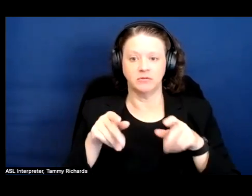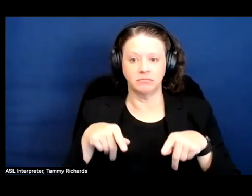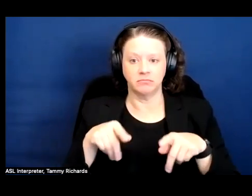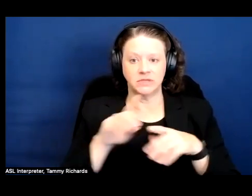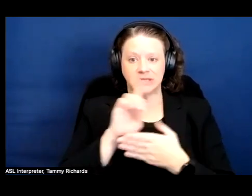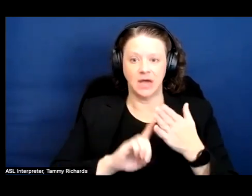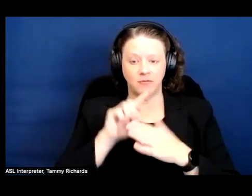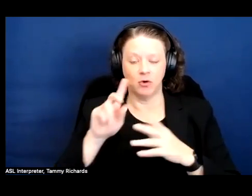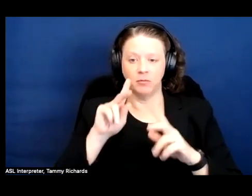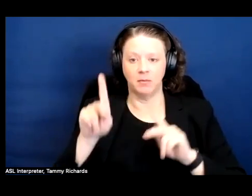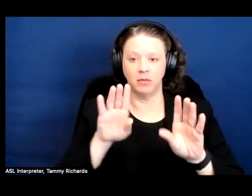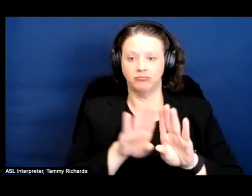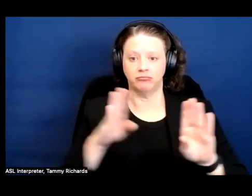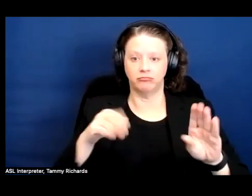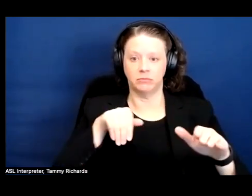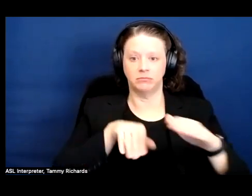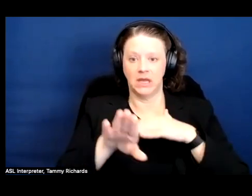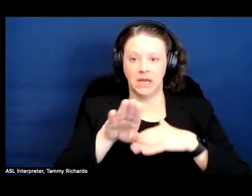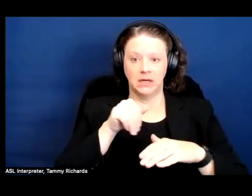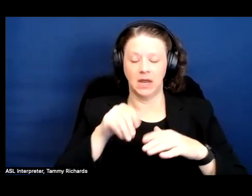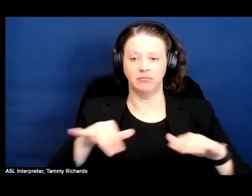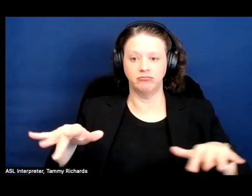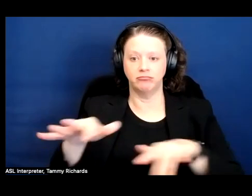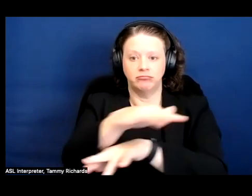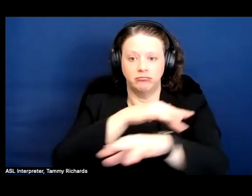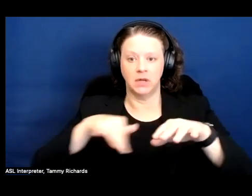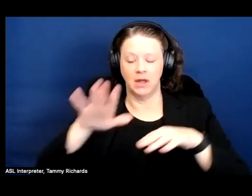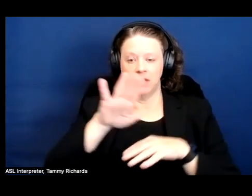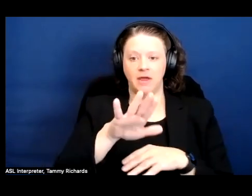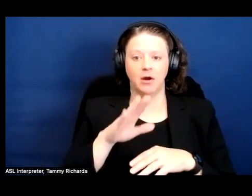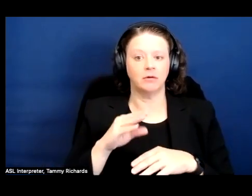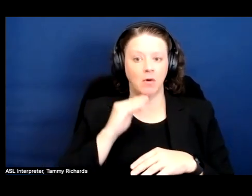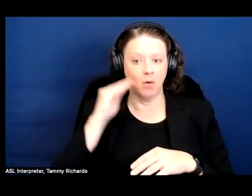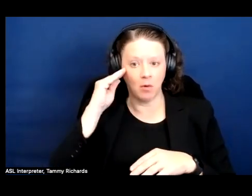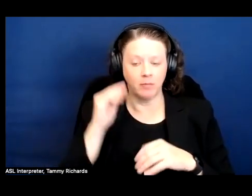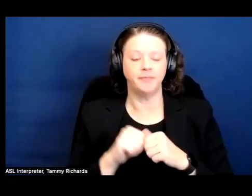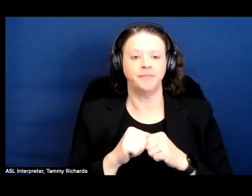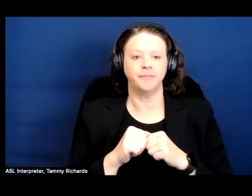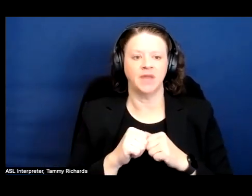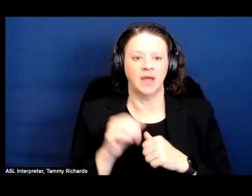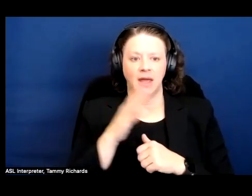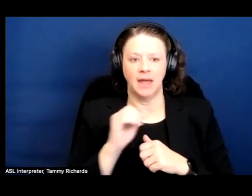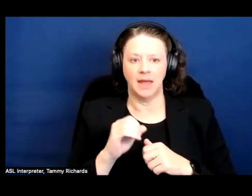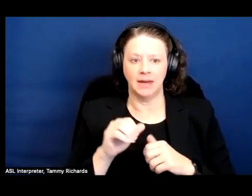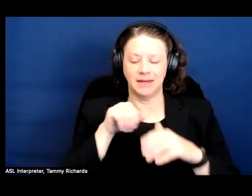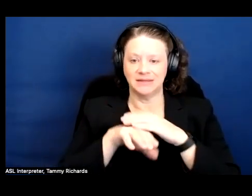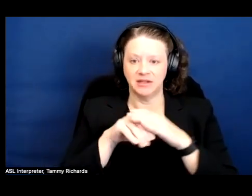on her rental application. Are the landlord's actions discriminatory? How would you approach this situation?